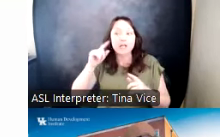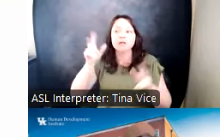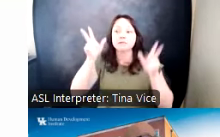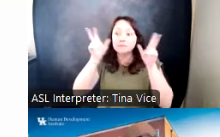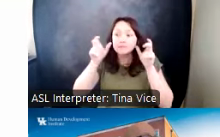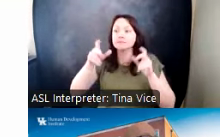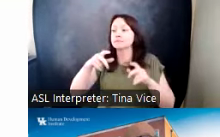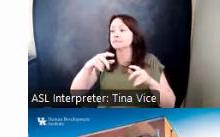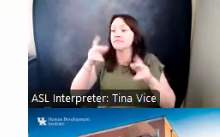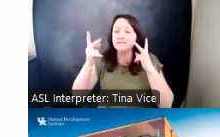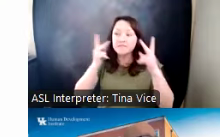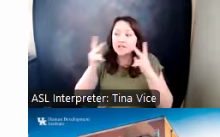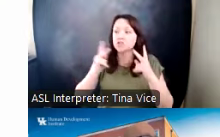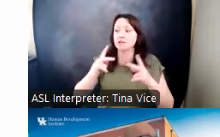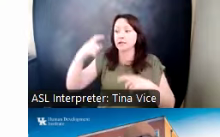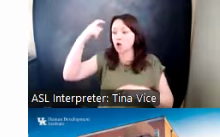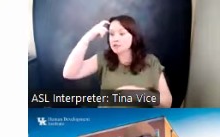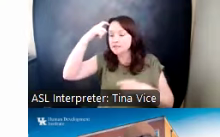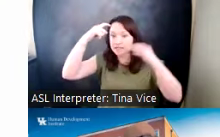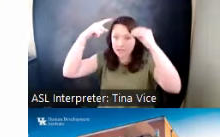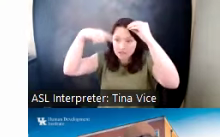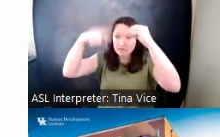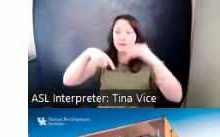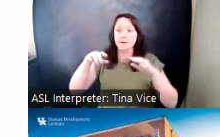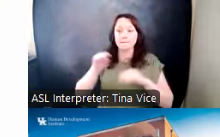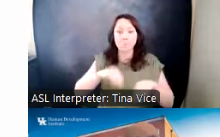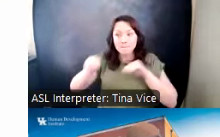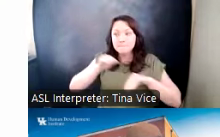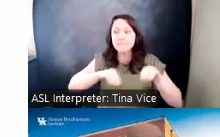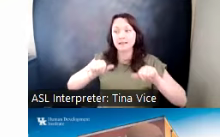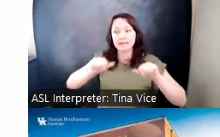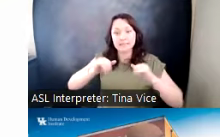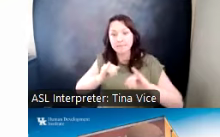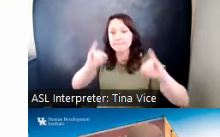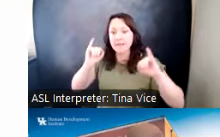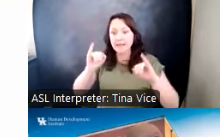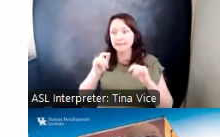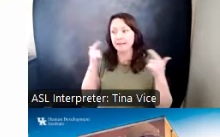mobility, independent living, and self-care. um these are the best practice, but the disability community